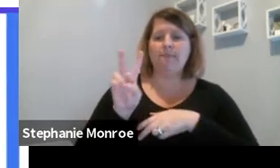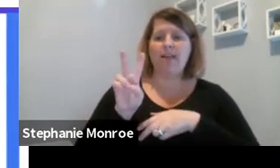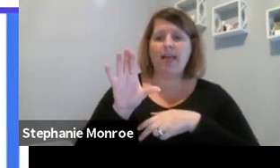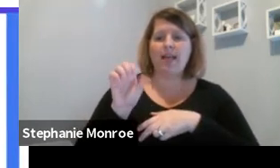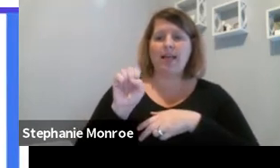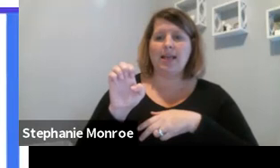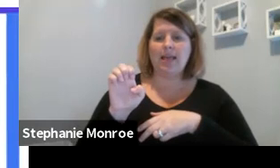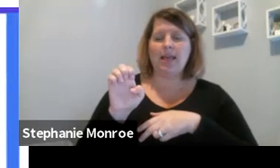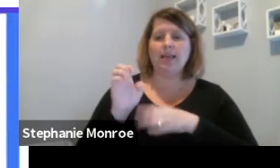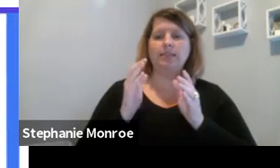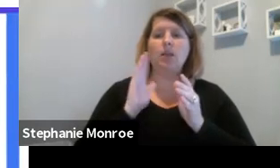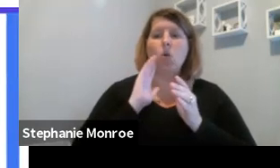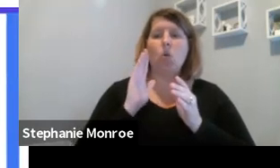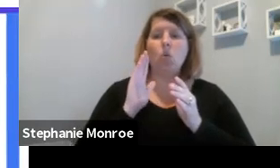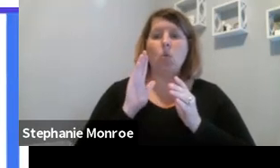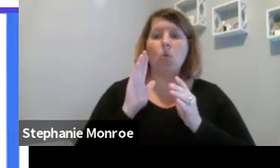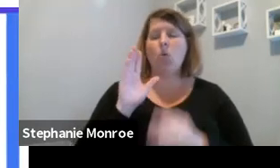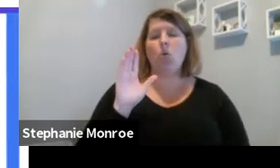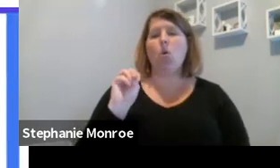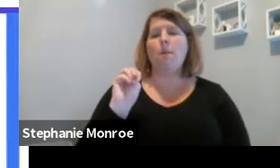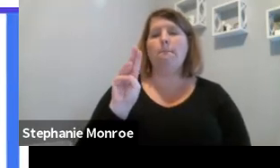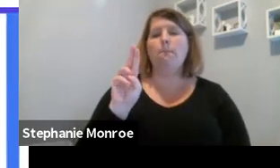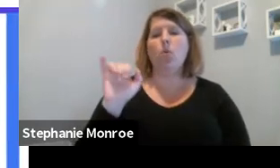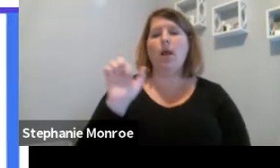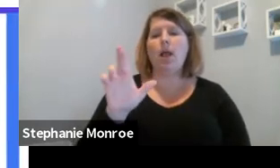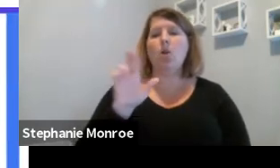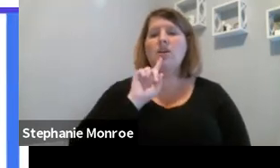and MUJER is the certified sexual assault center,